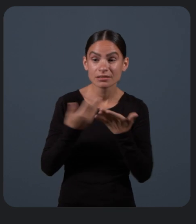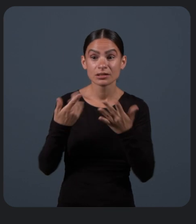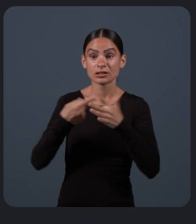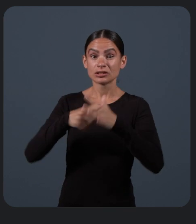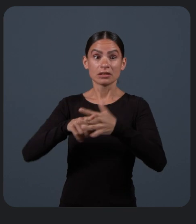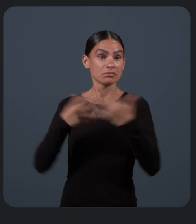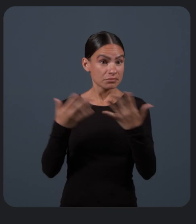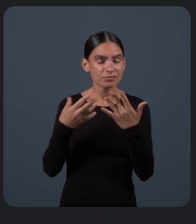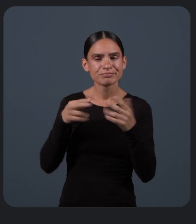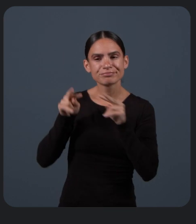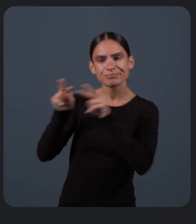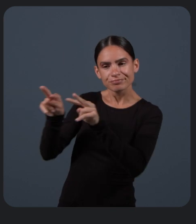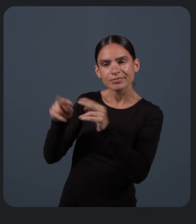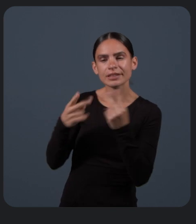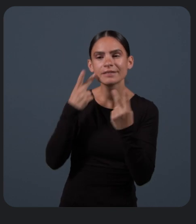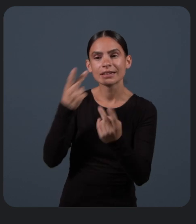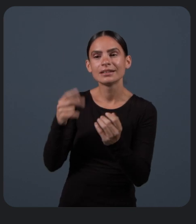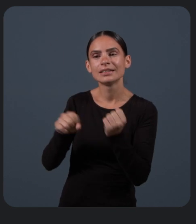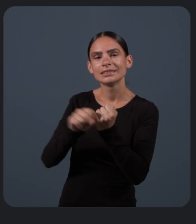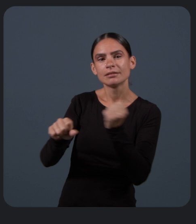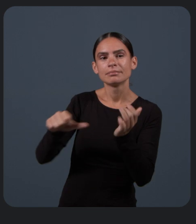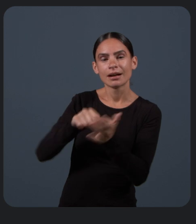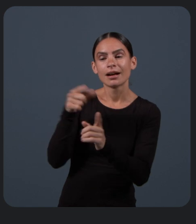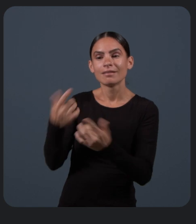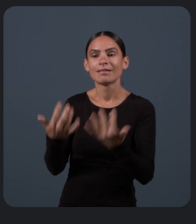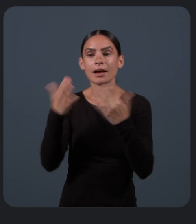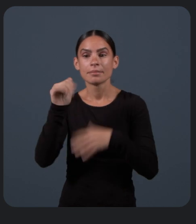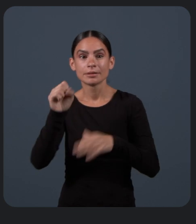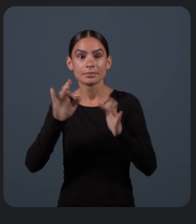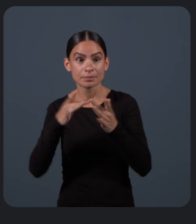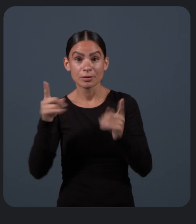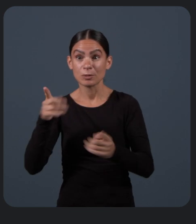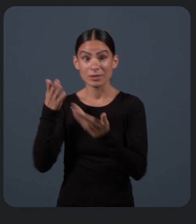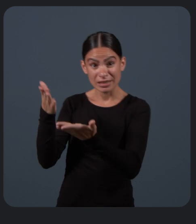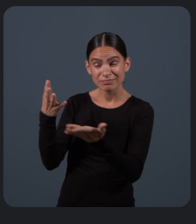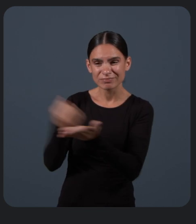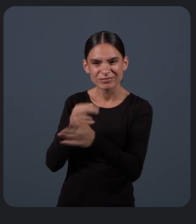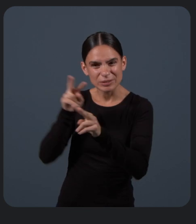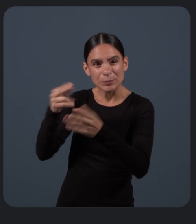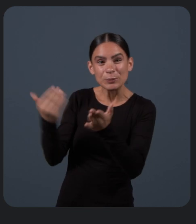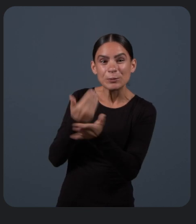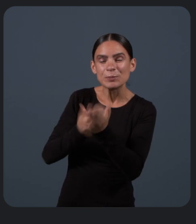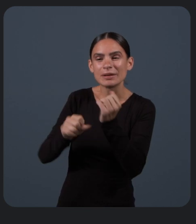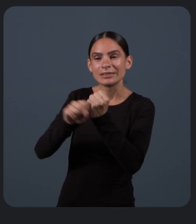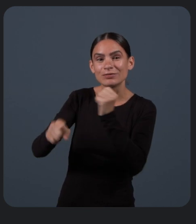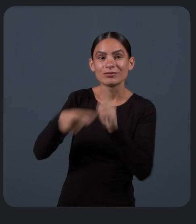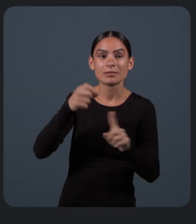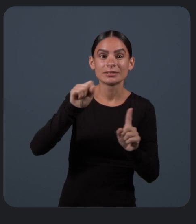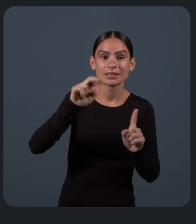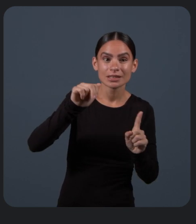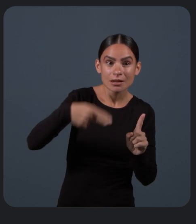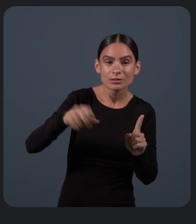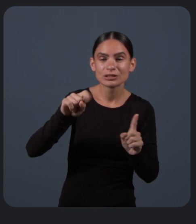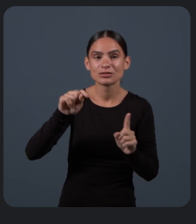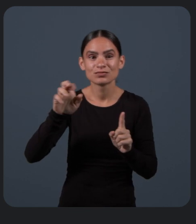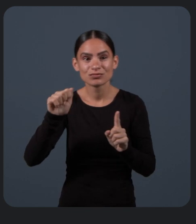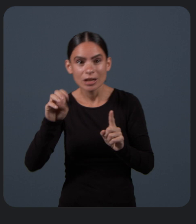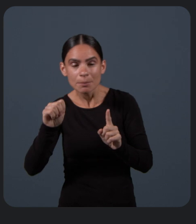on the Firebase website. And, while you're there, check out new extensions from Snap, Stream, RevenueCat,